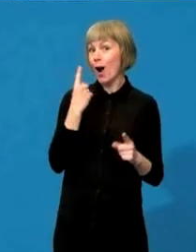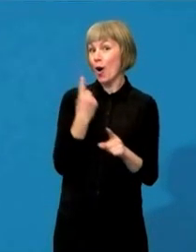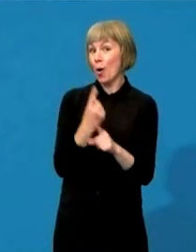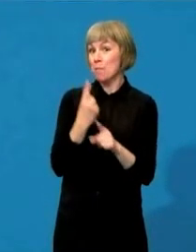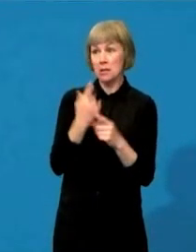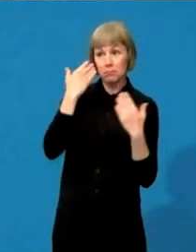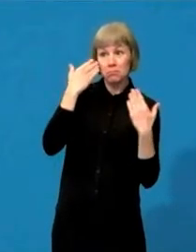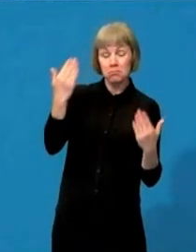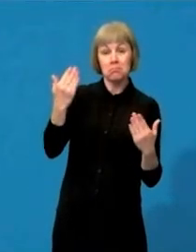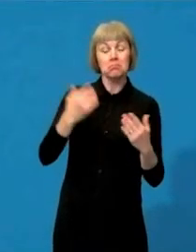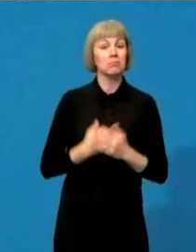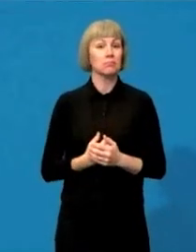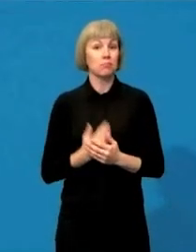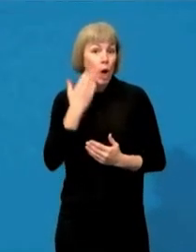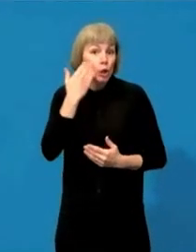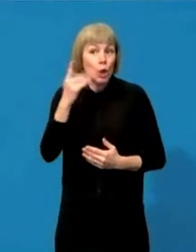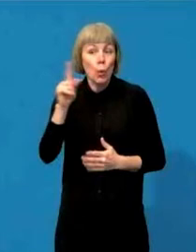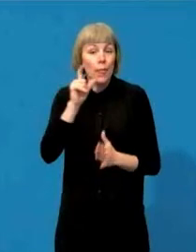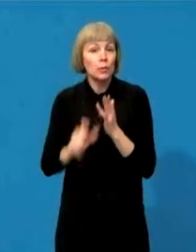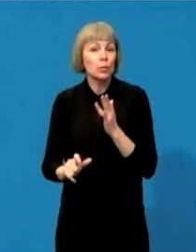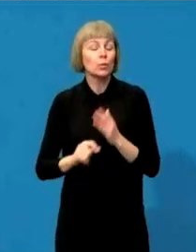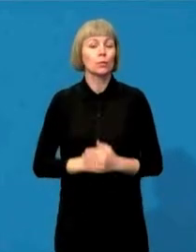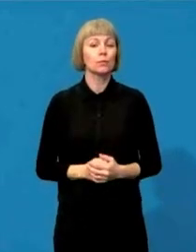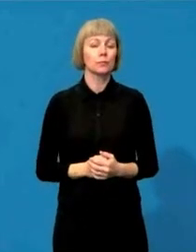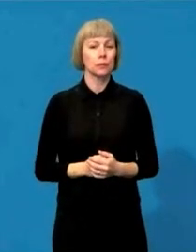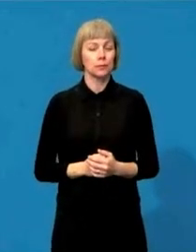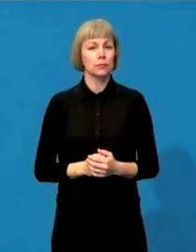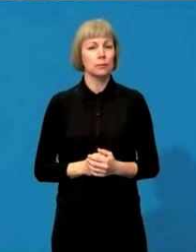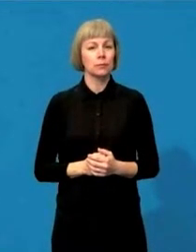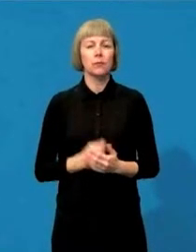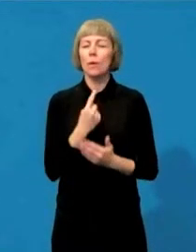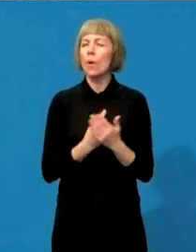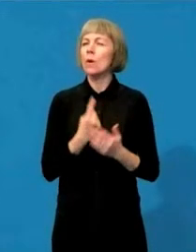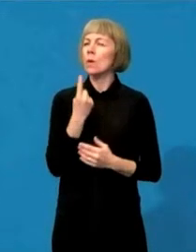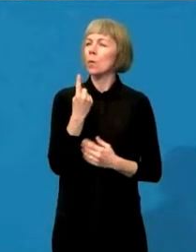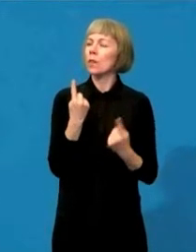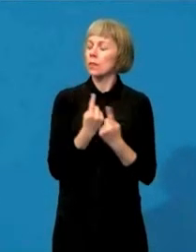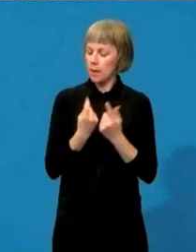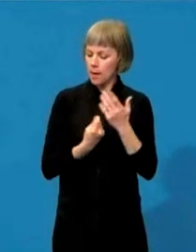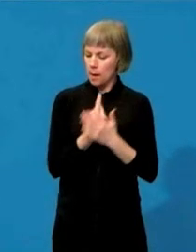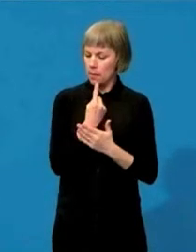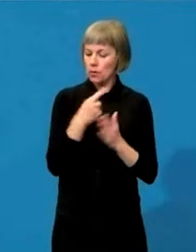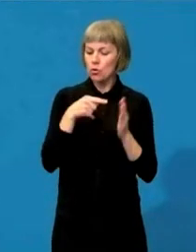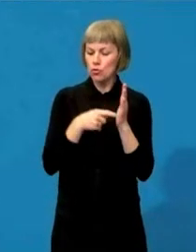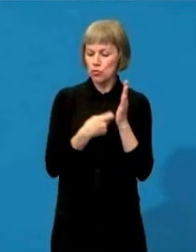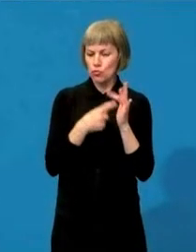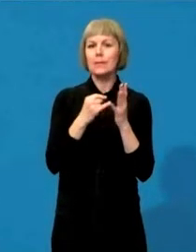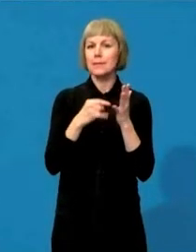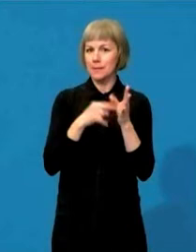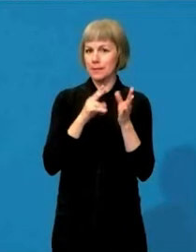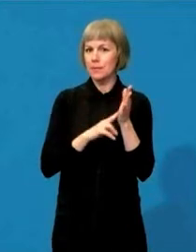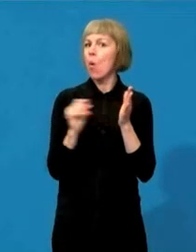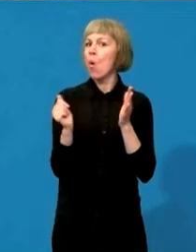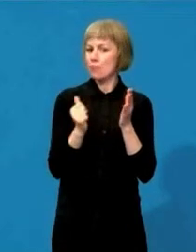The only one was from when Tristan was already on a plan here with the WA Disability